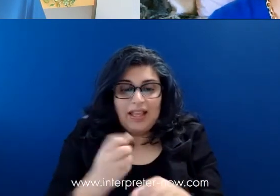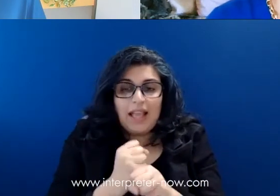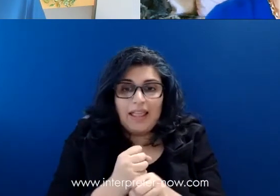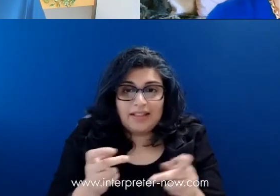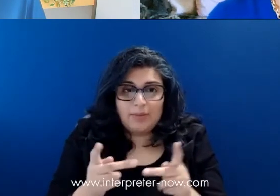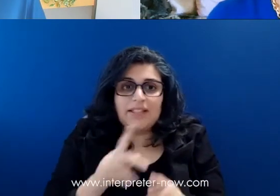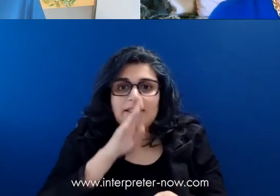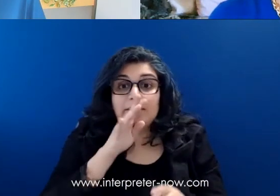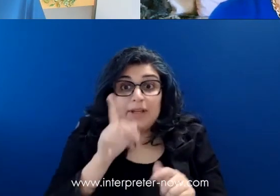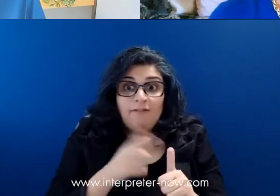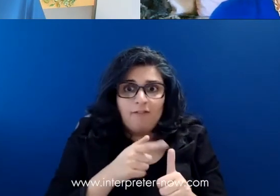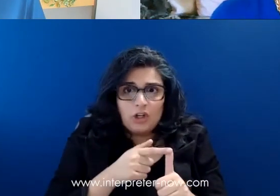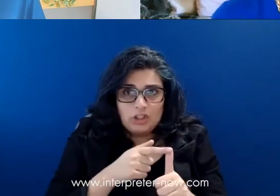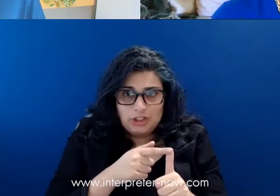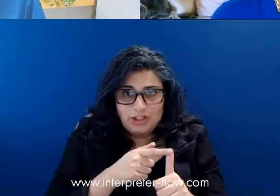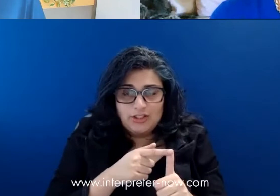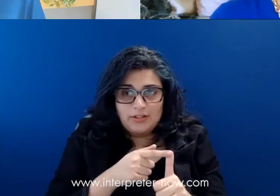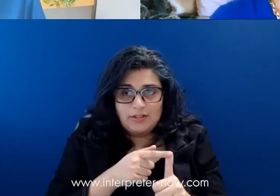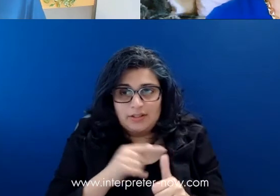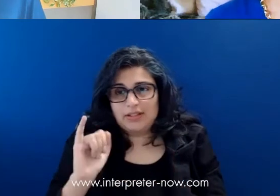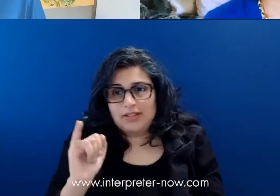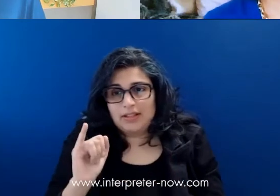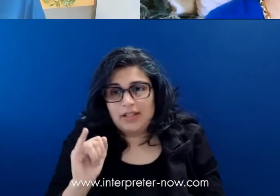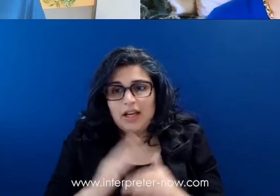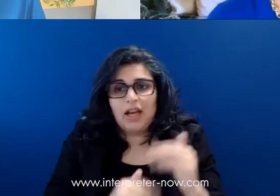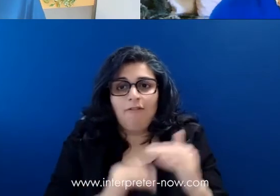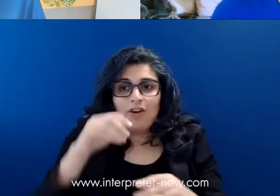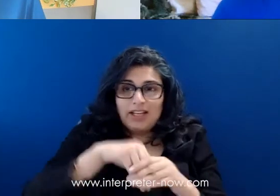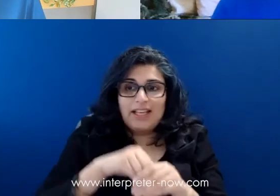Essentially, the model is like: comfort in, dump out.